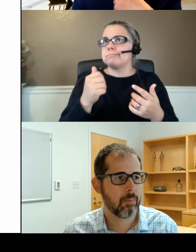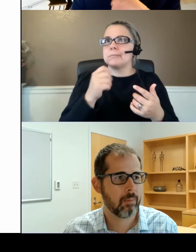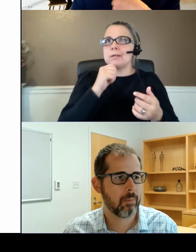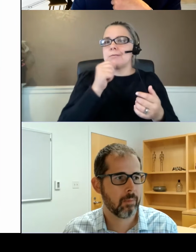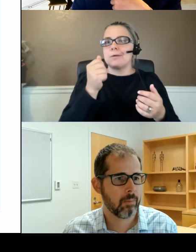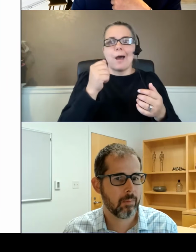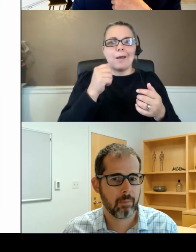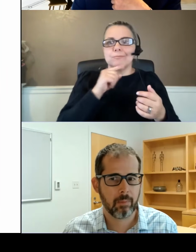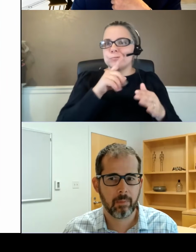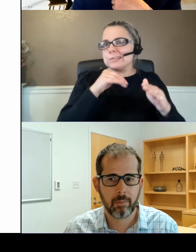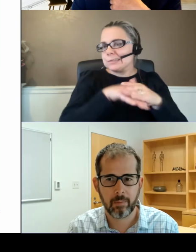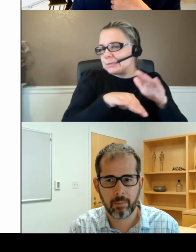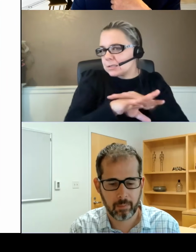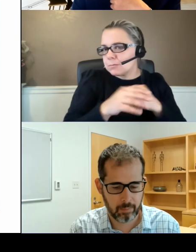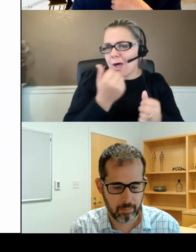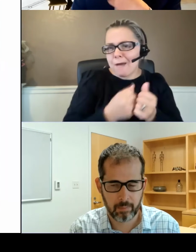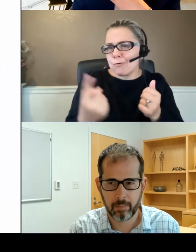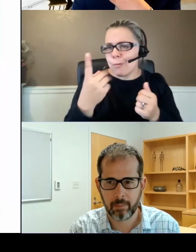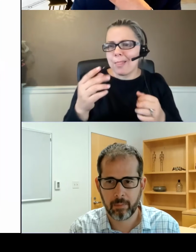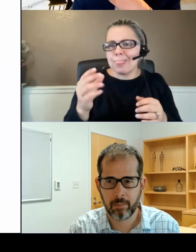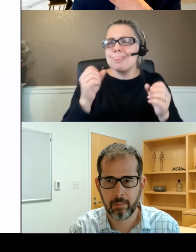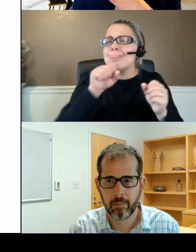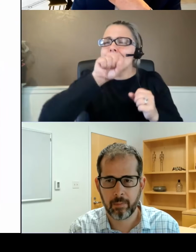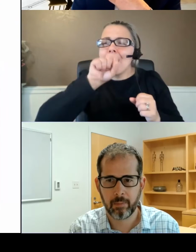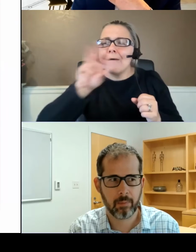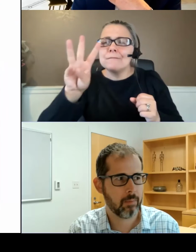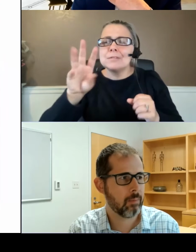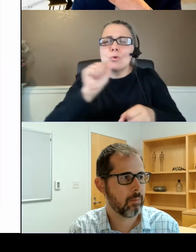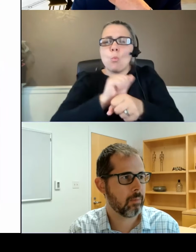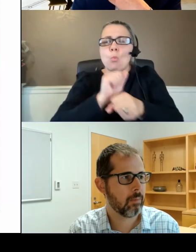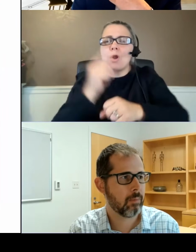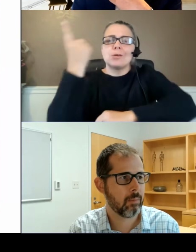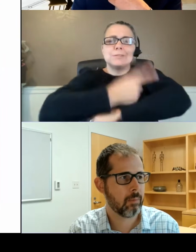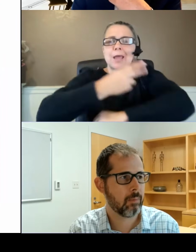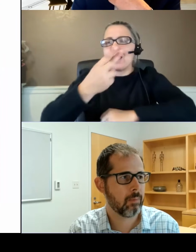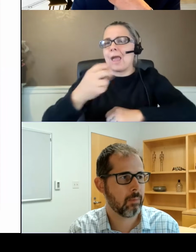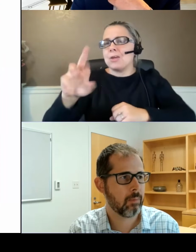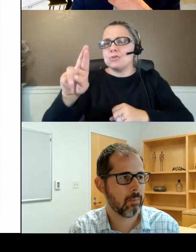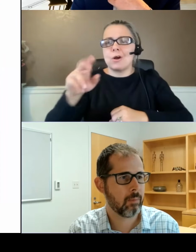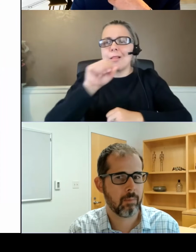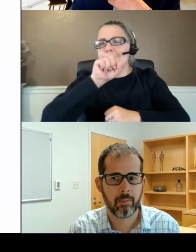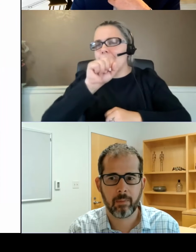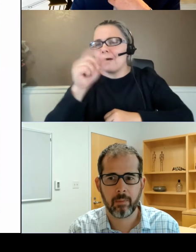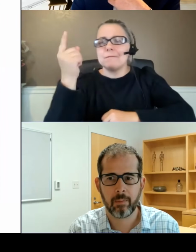like everybody loves Workday. Workday is loved by HR people, it's loved by people with disabilities,